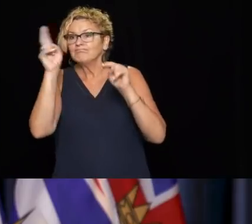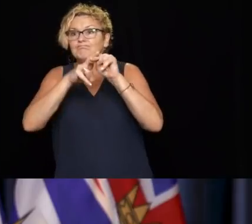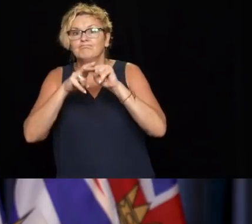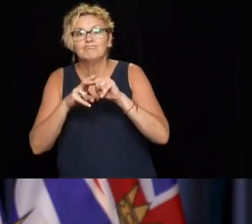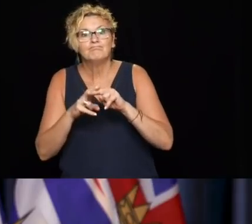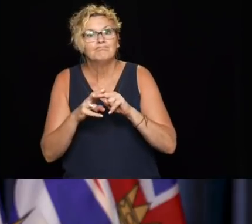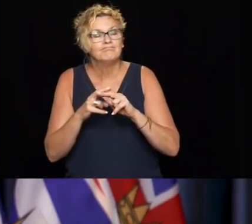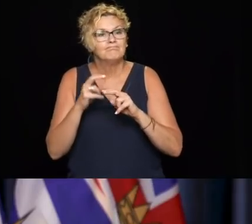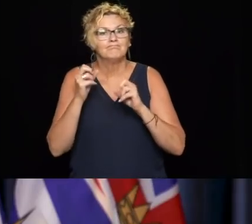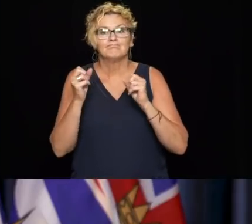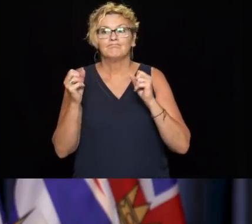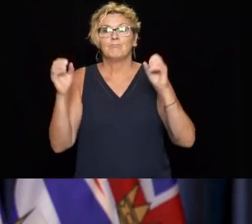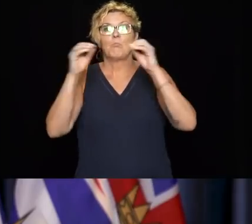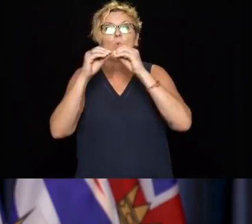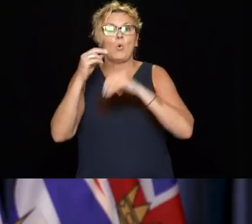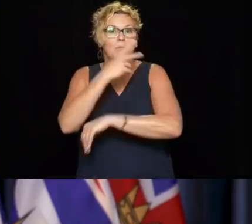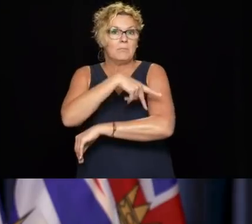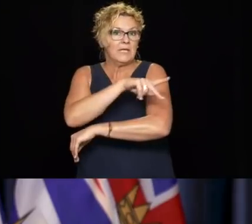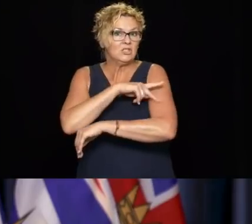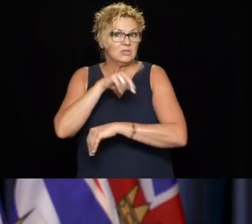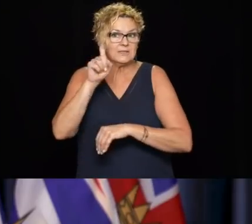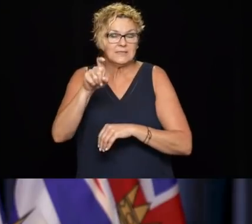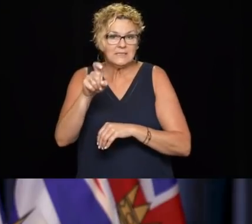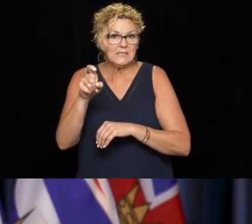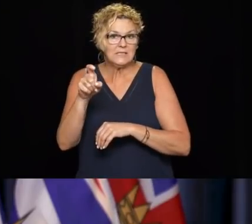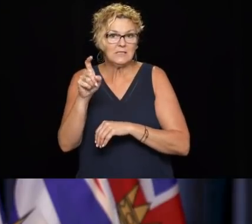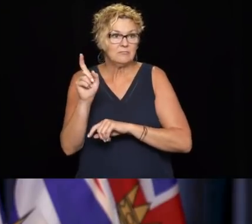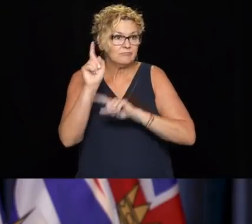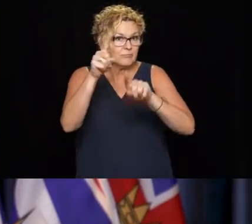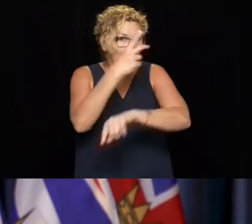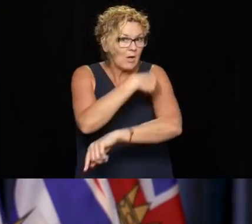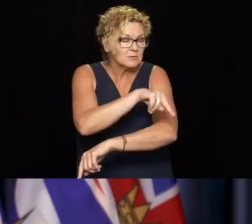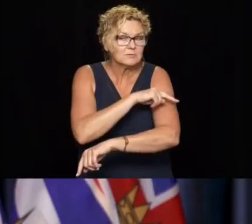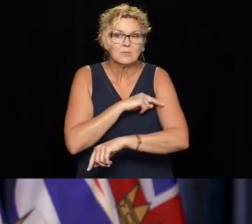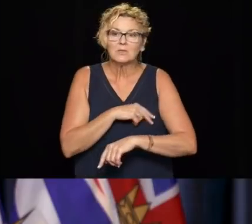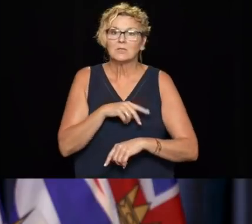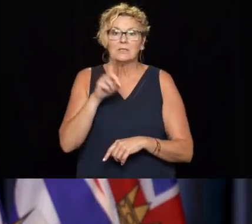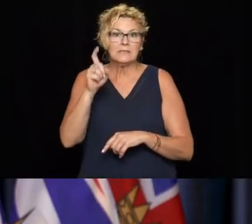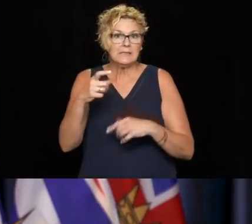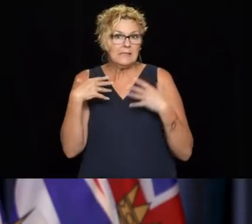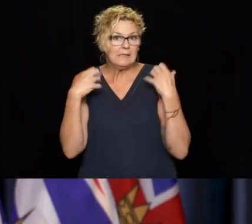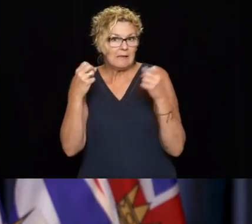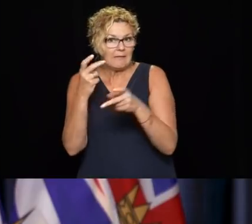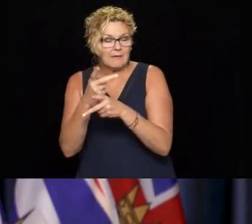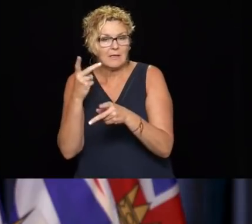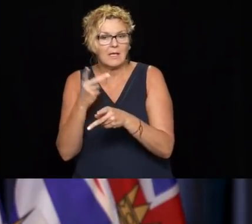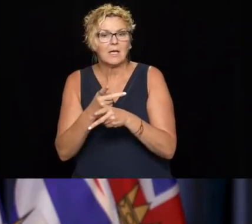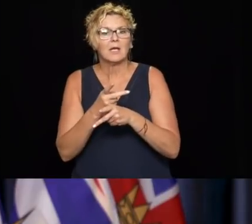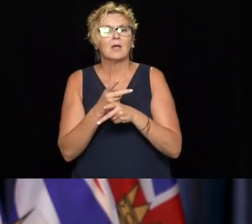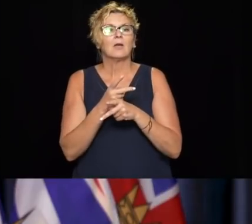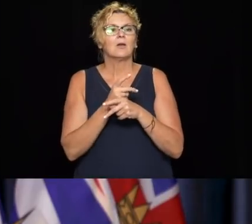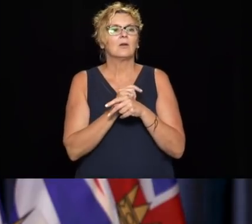will create more safety and long-term care sector will ensure our acute care sector is prepared should there be a crash or a surge of